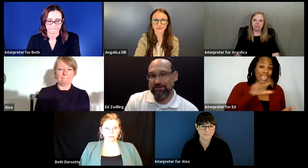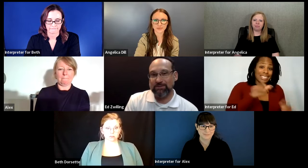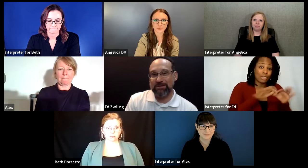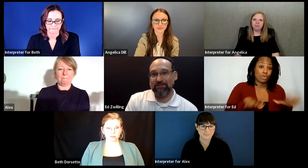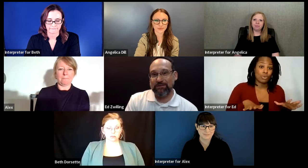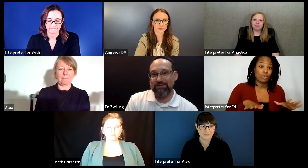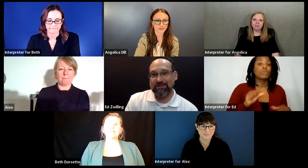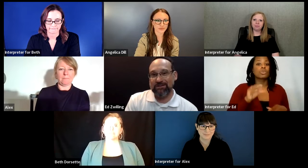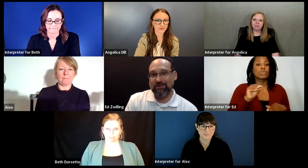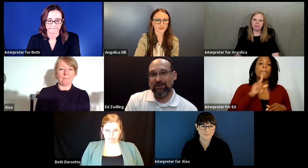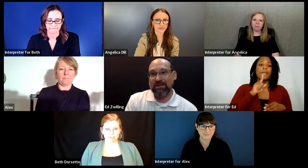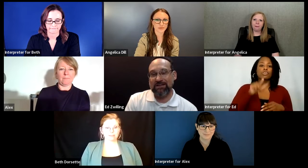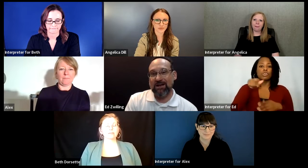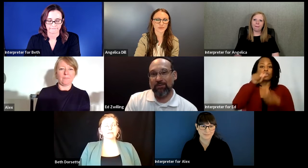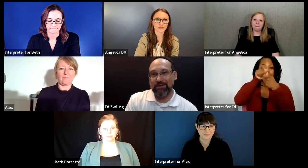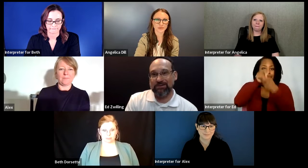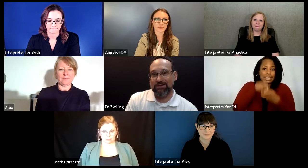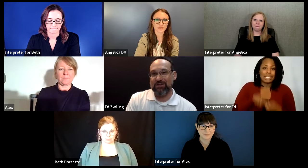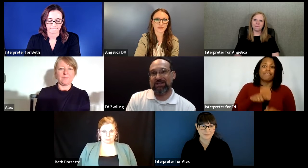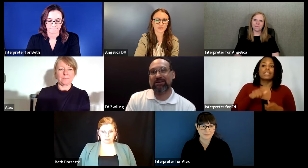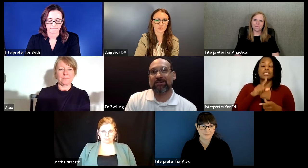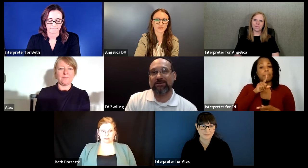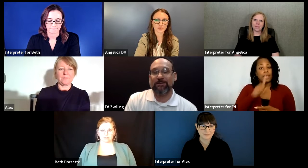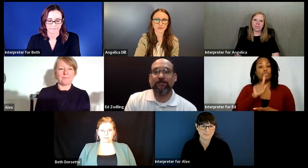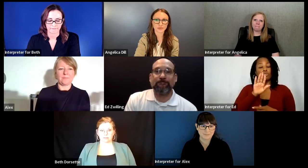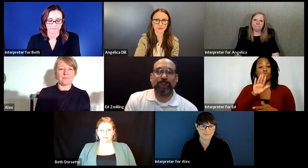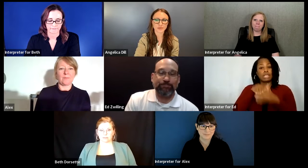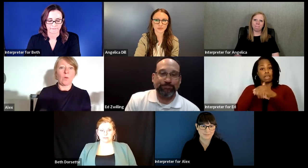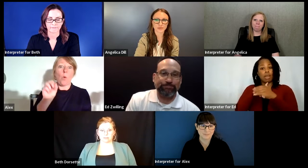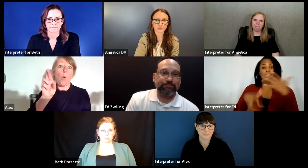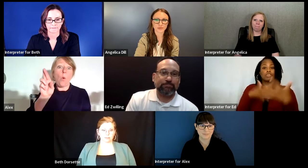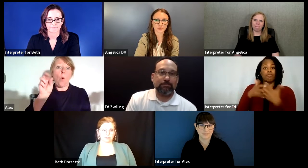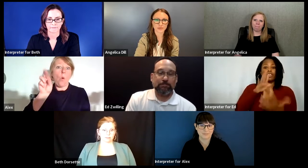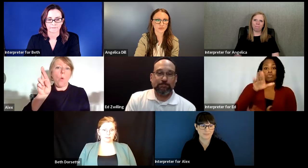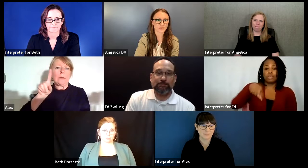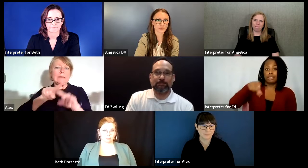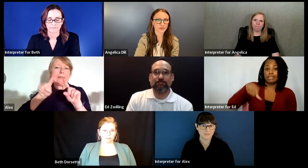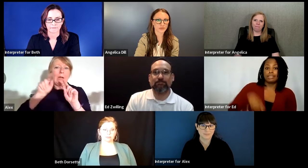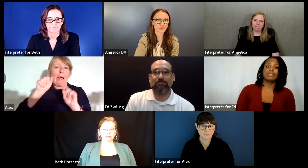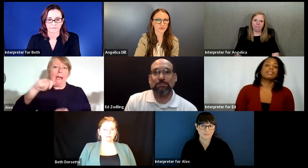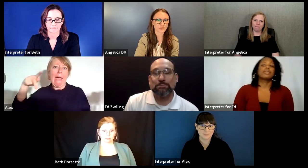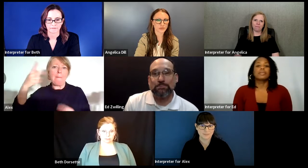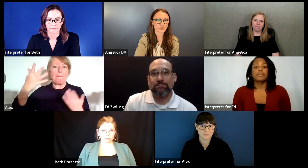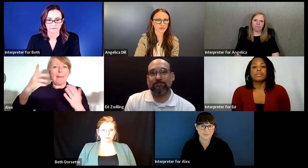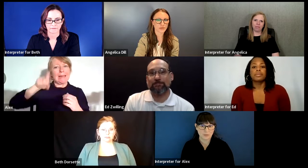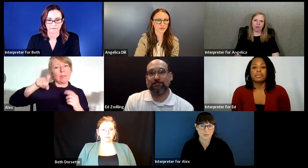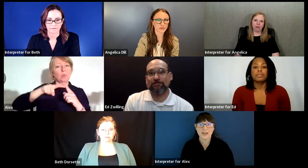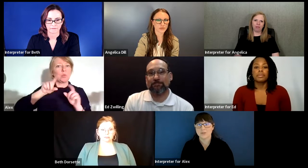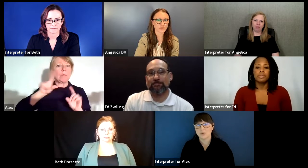with some specificity so that you get the accommodation you need. Right.